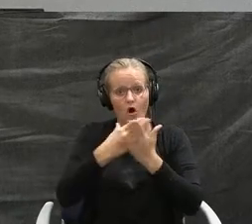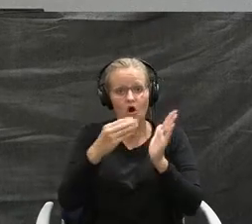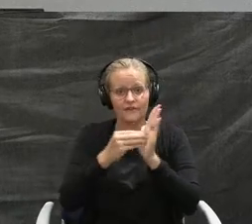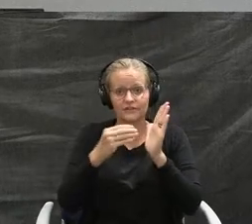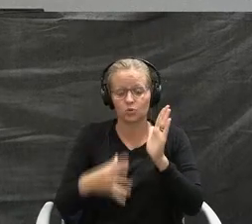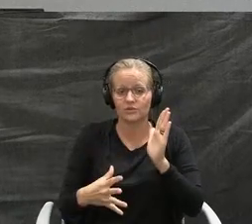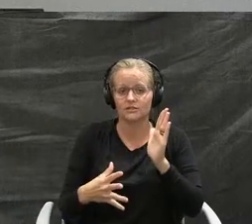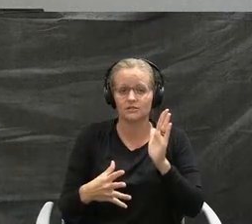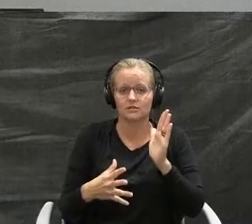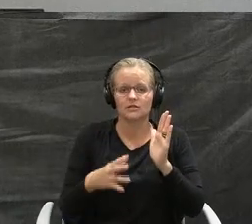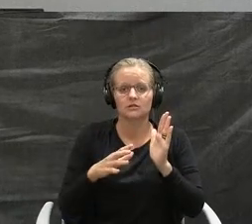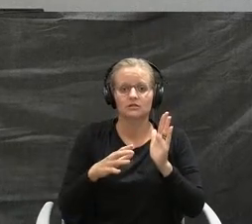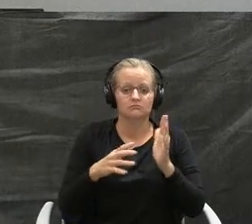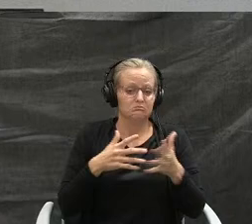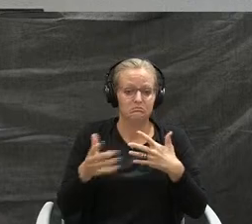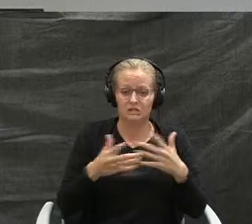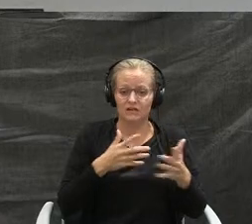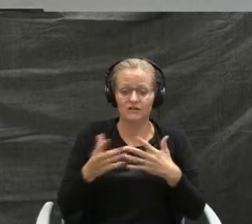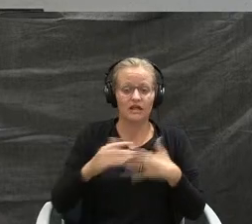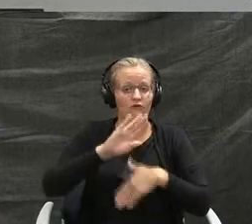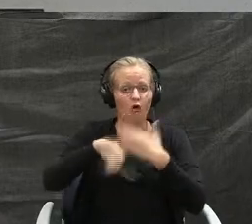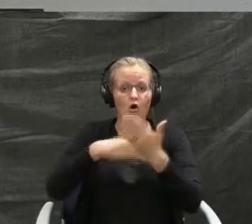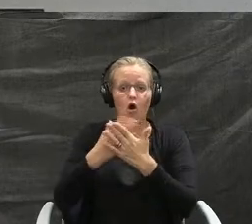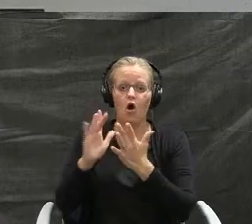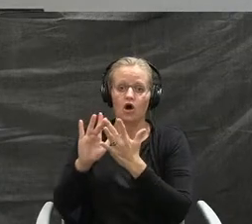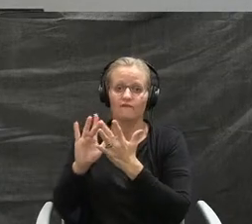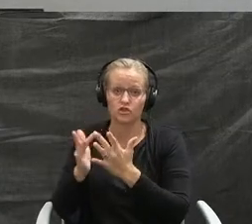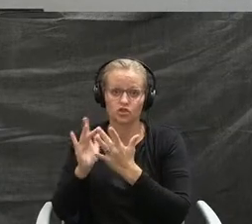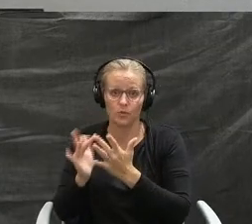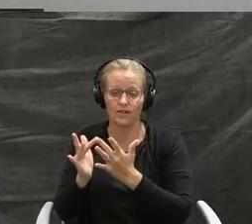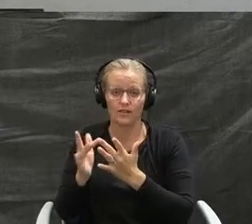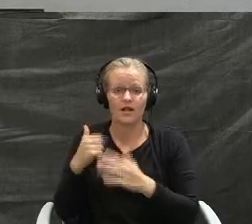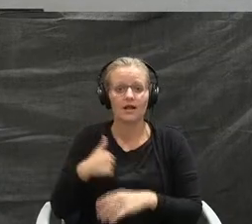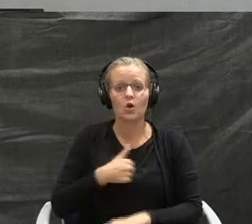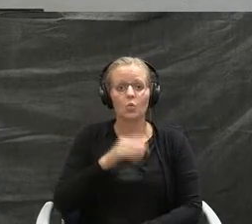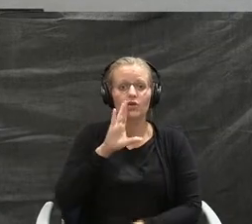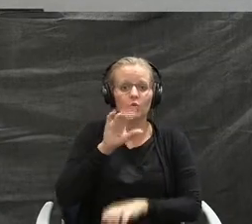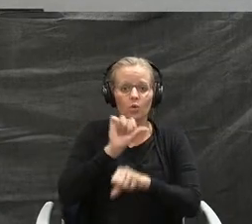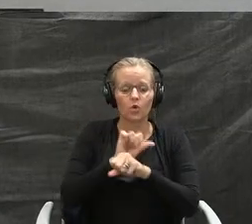going to be all virtual. So we're going to work on those